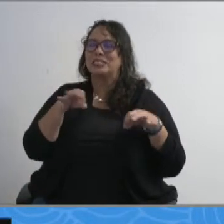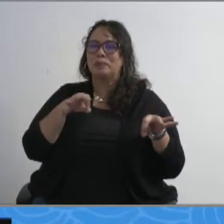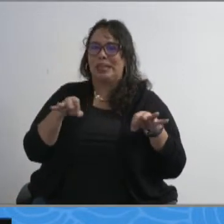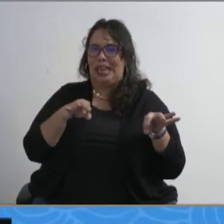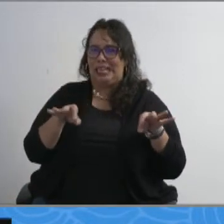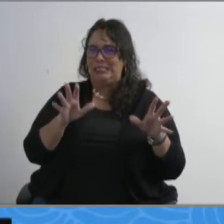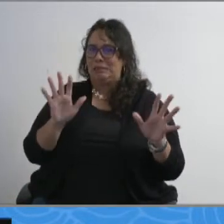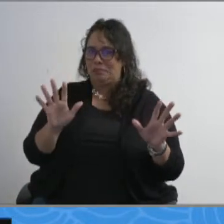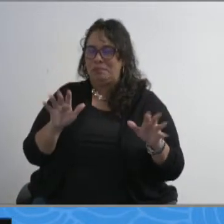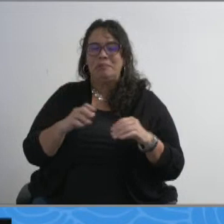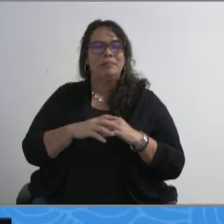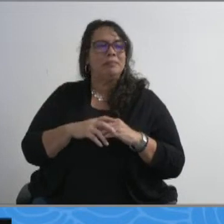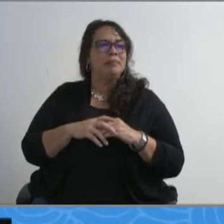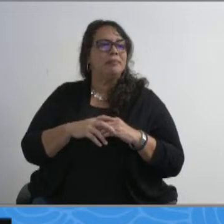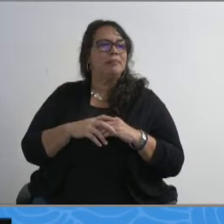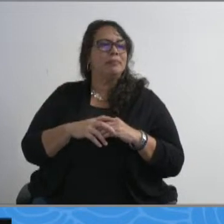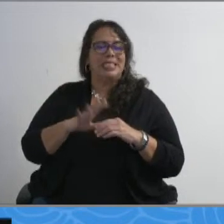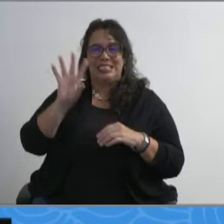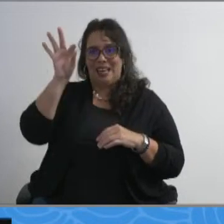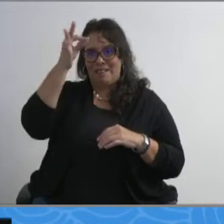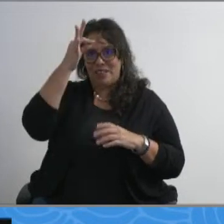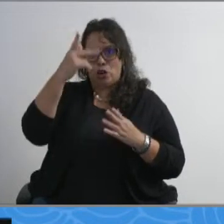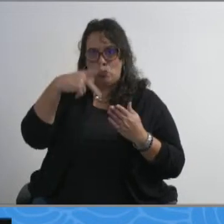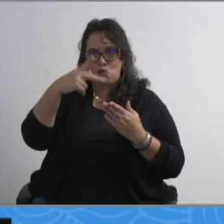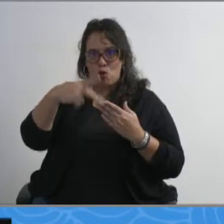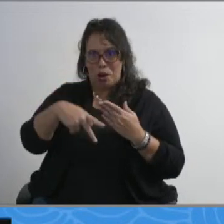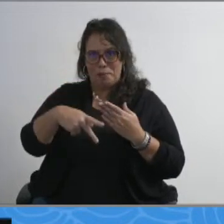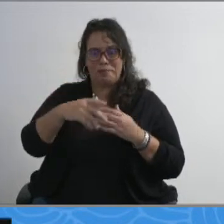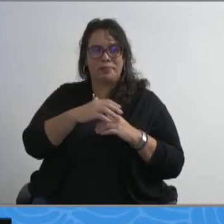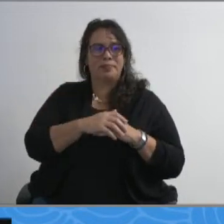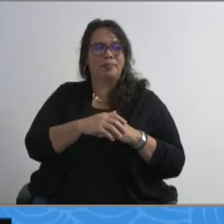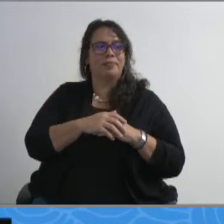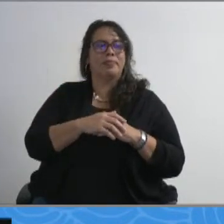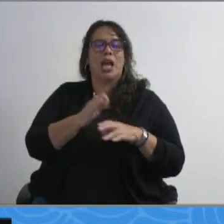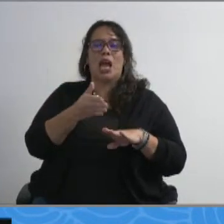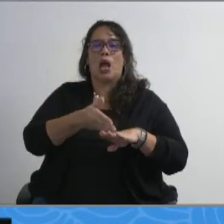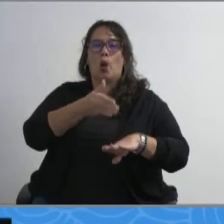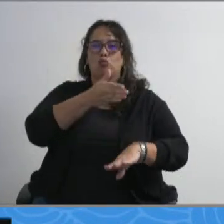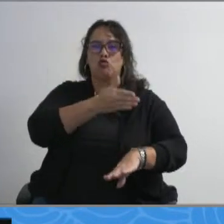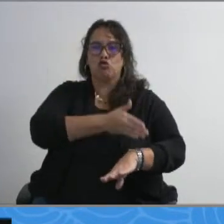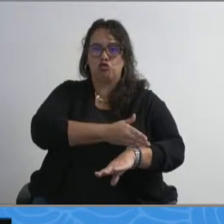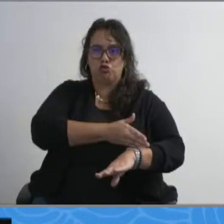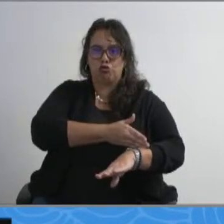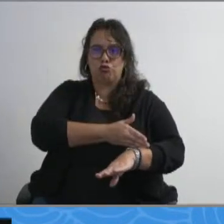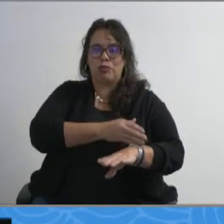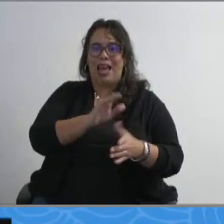And Title IV is a federal program. It's intended to improve the academic achievement